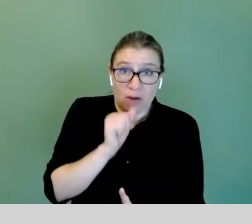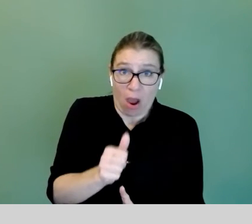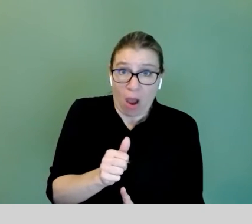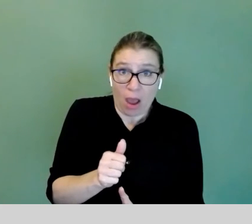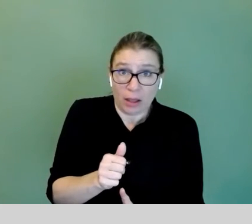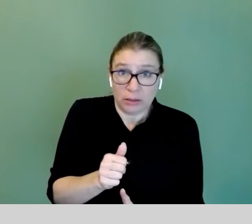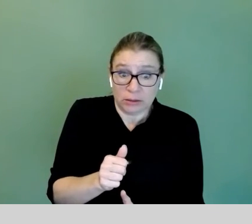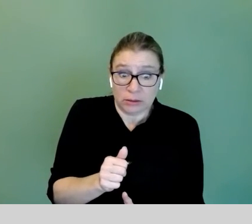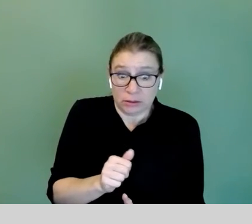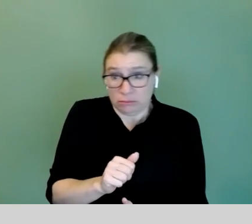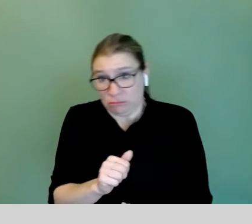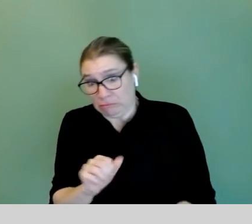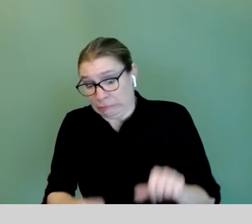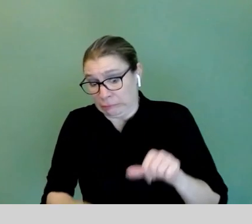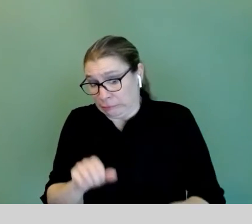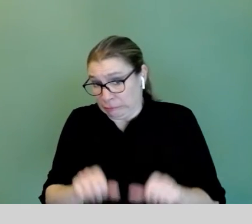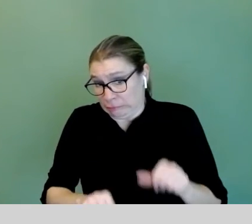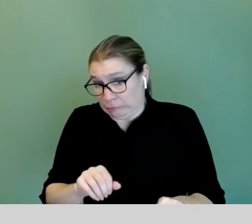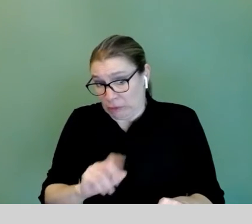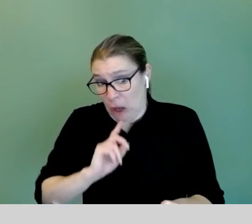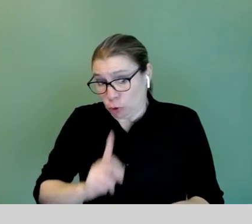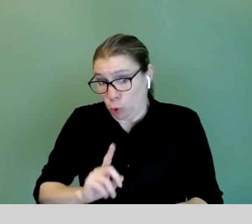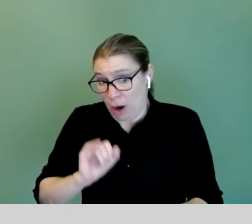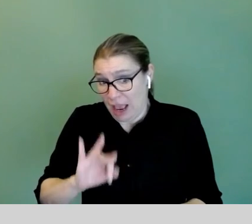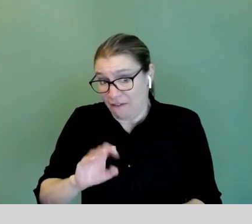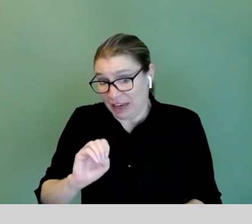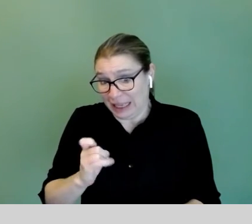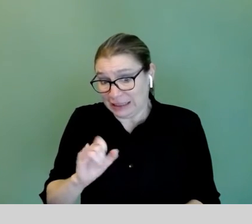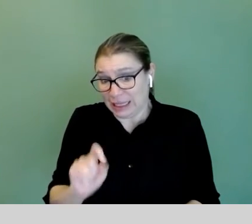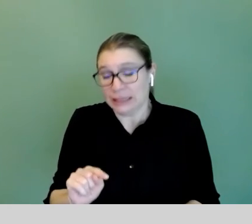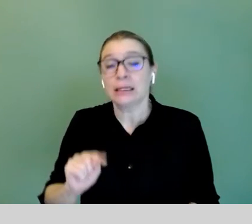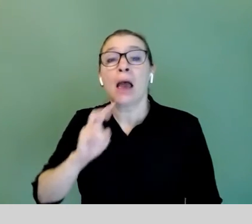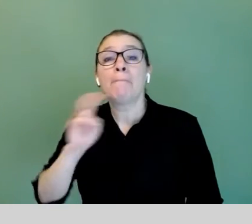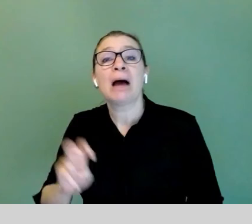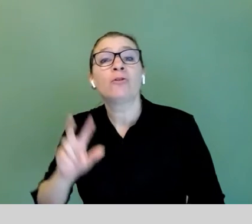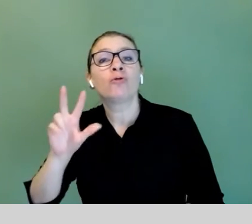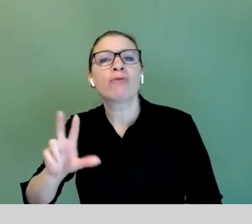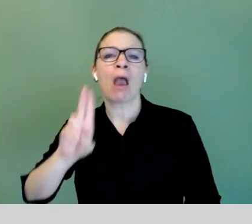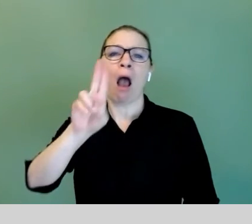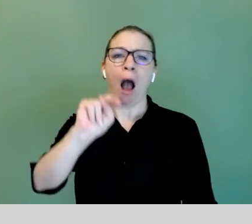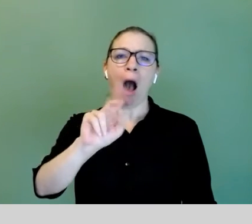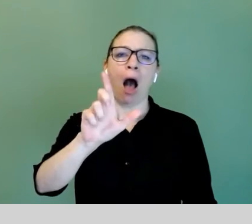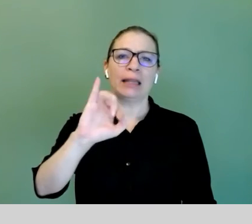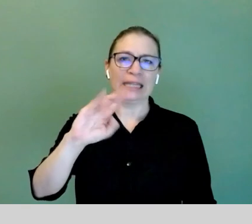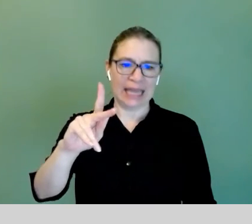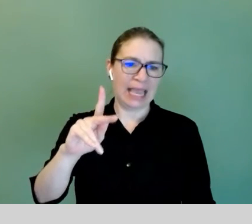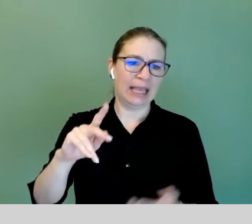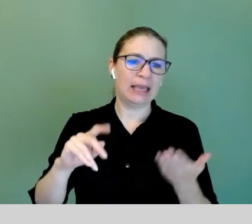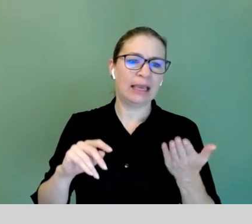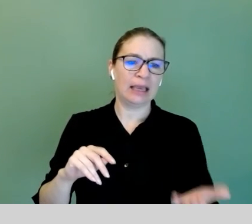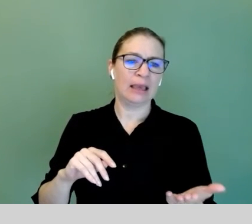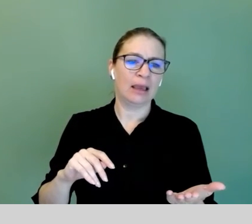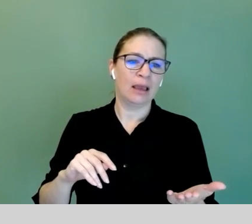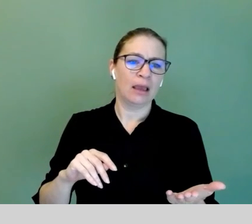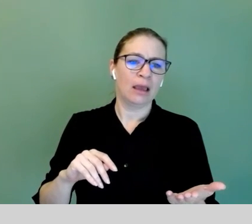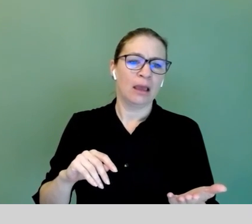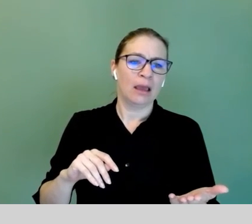that is not sure to exist in Python 3.8, you can actually unlink it with missing_ok=False.